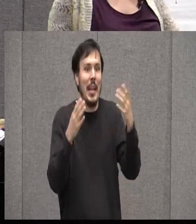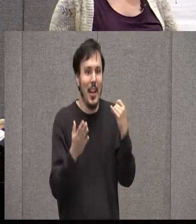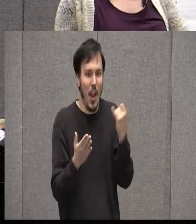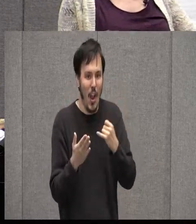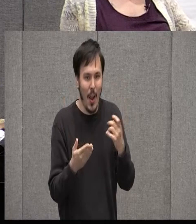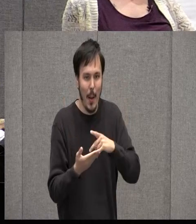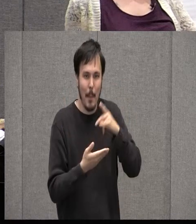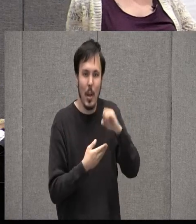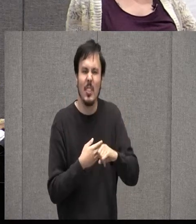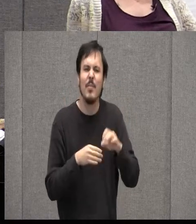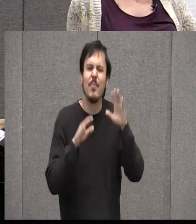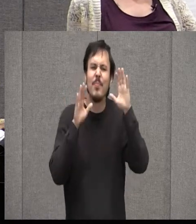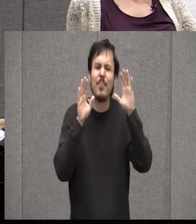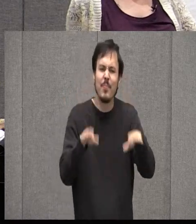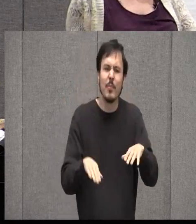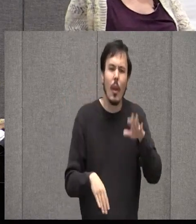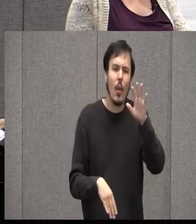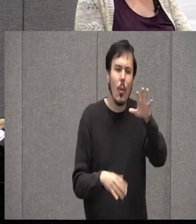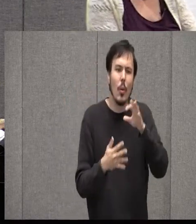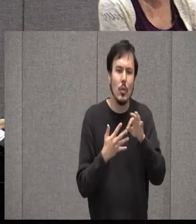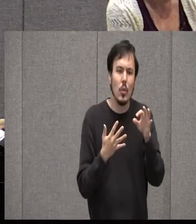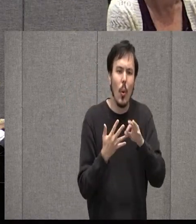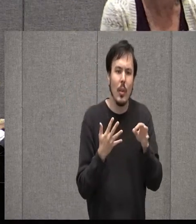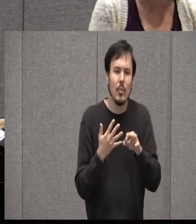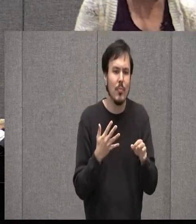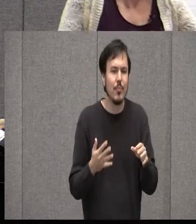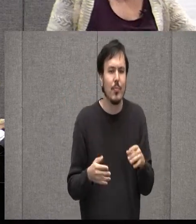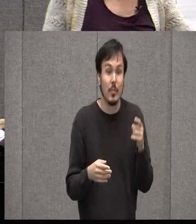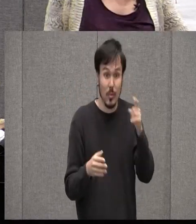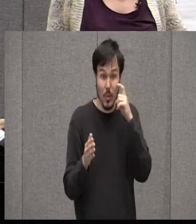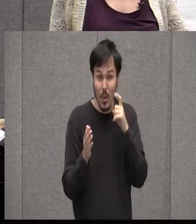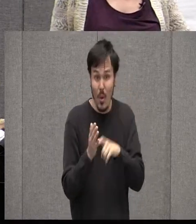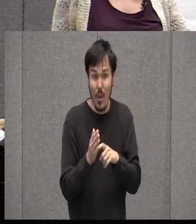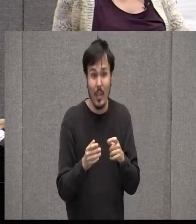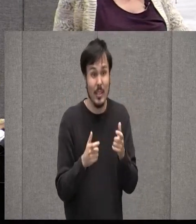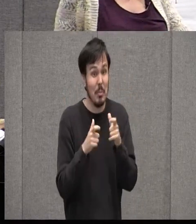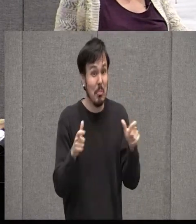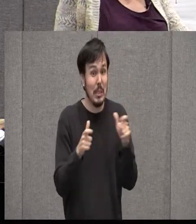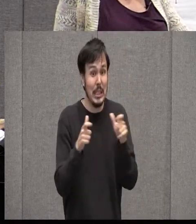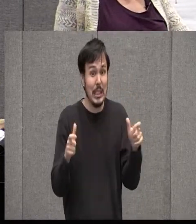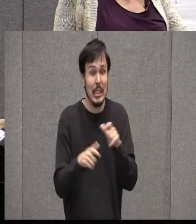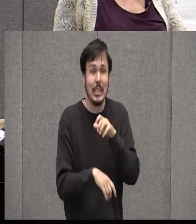Now, artists, whatever you choose to do, you may notice that you have a nice big mess at the end.